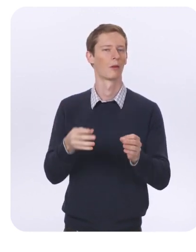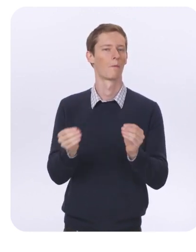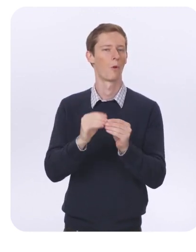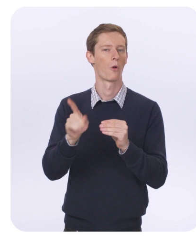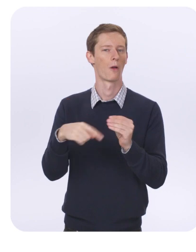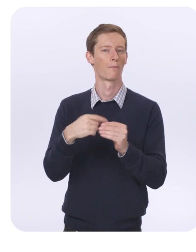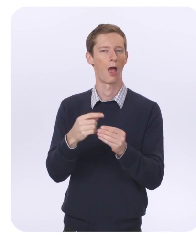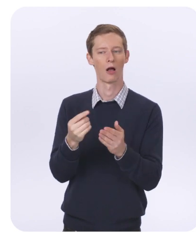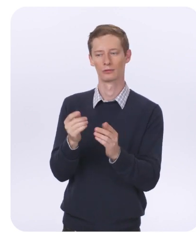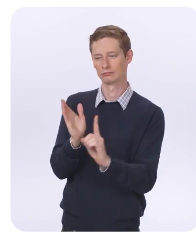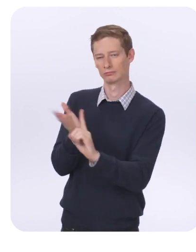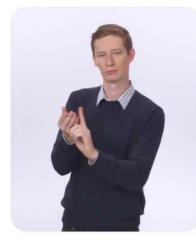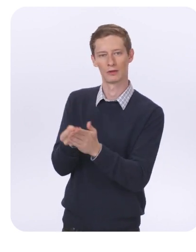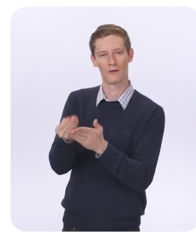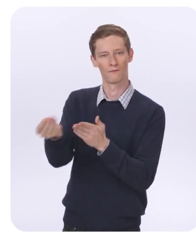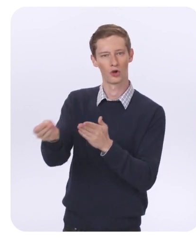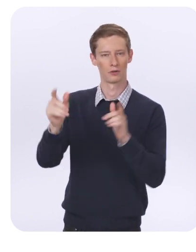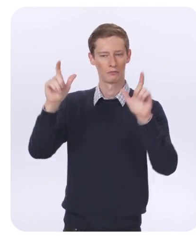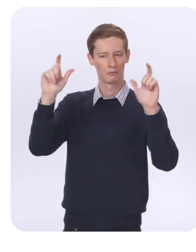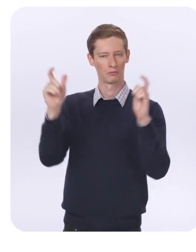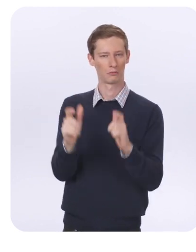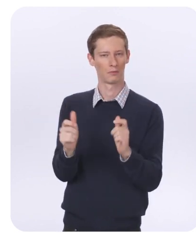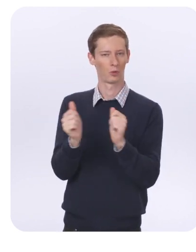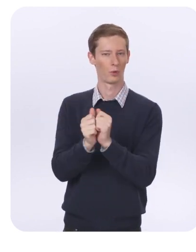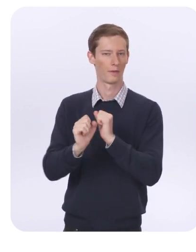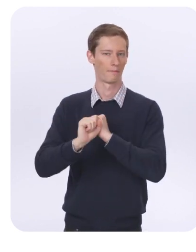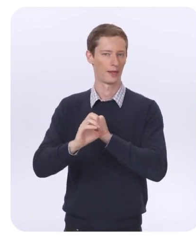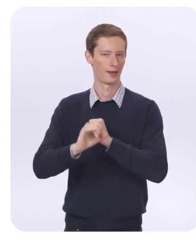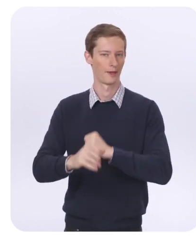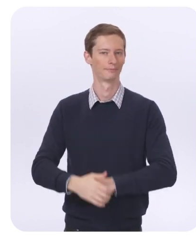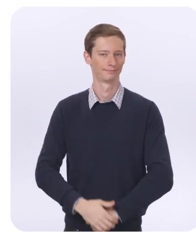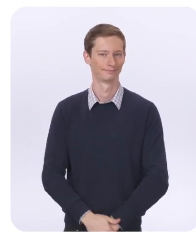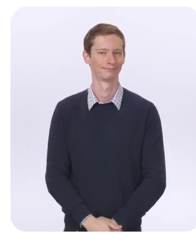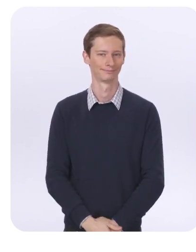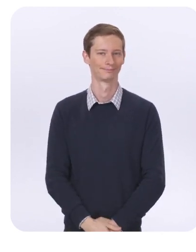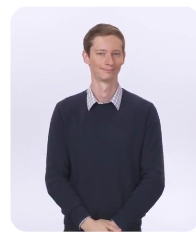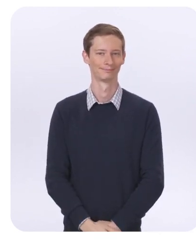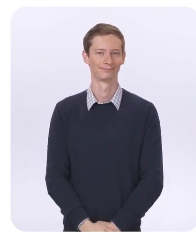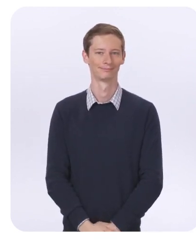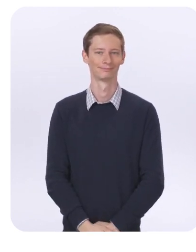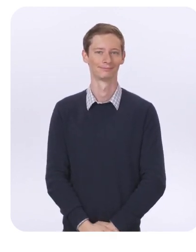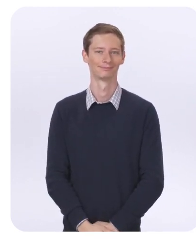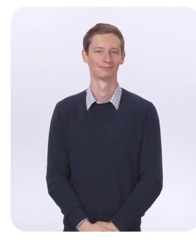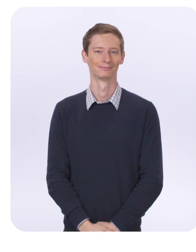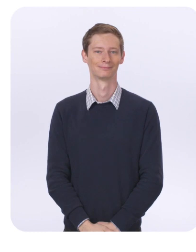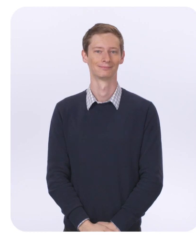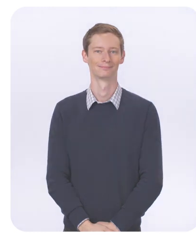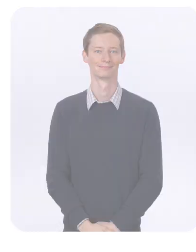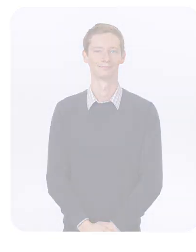and I am fortunate enough to spend my days facilitating talented development teams to achieve a successful launch